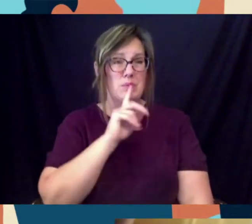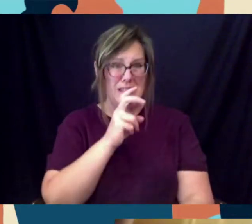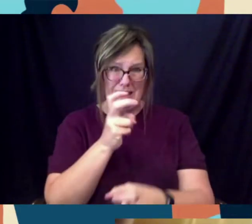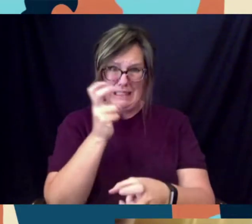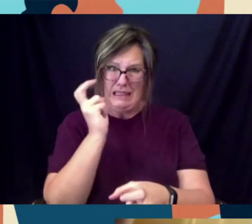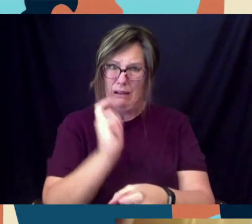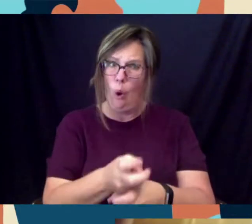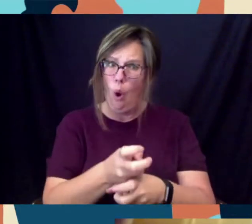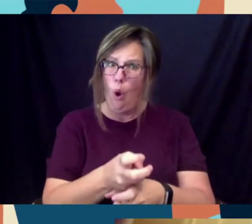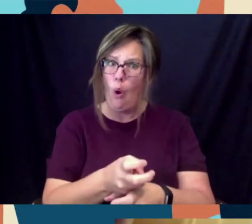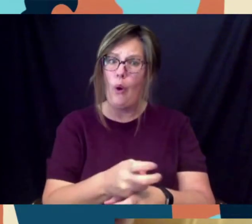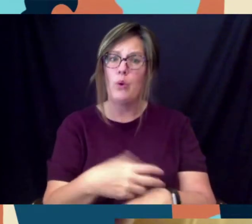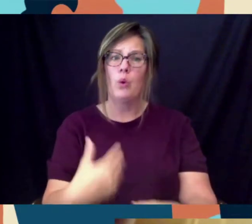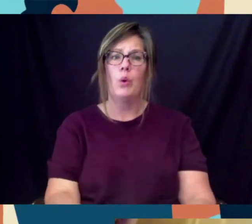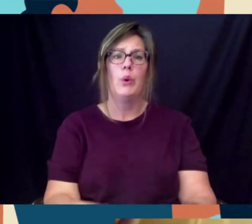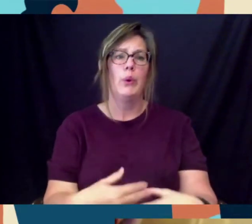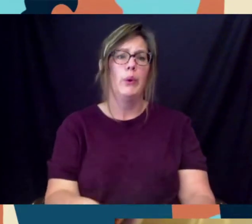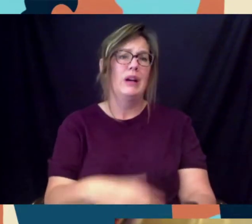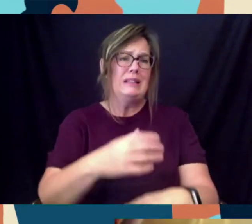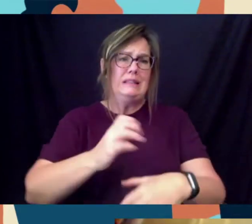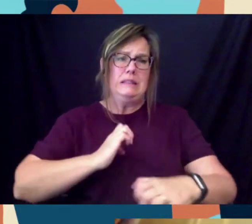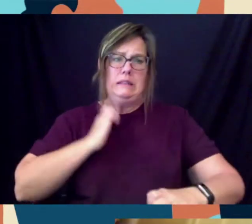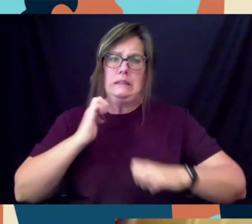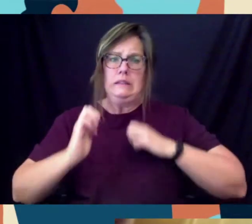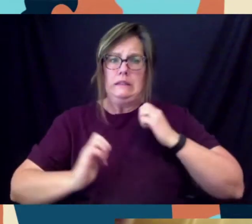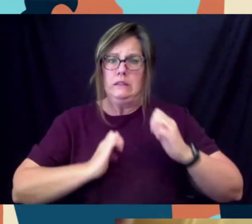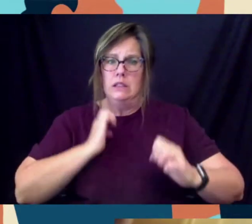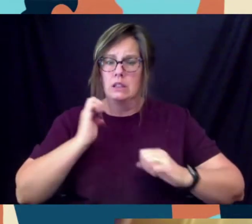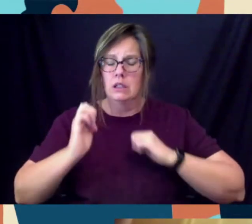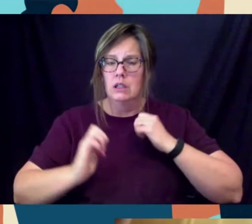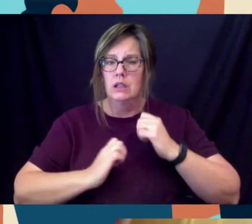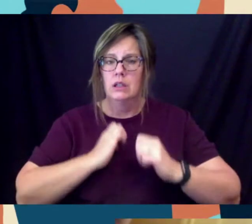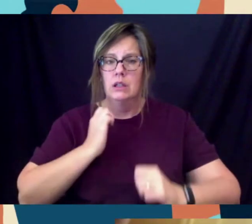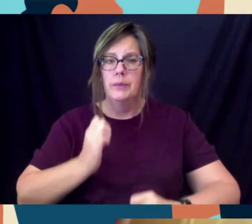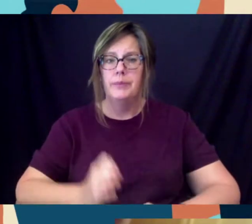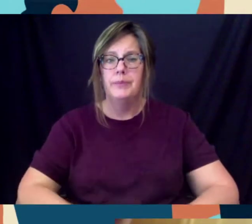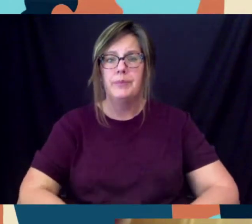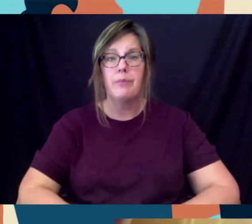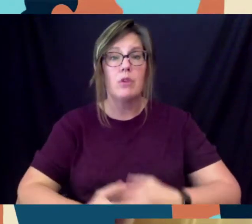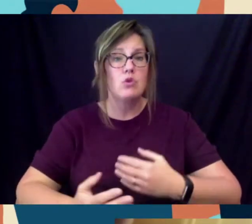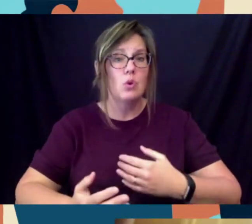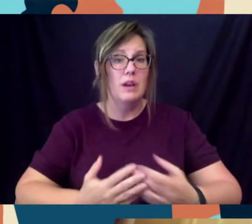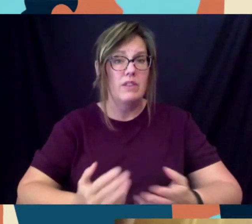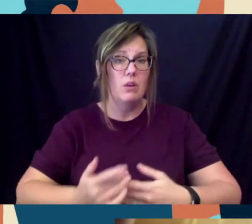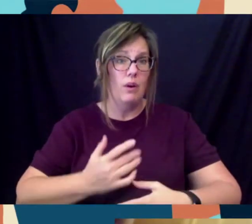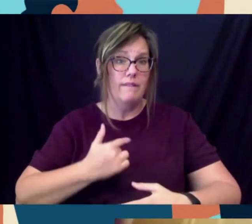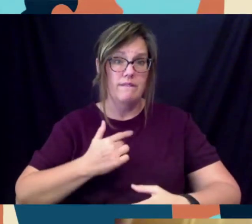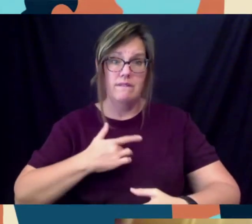such an emotional time for me and even though i didn't quite feel accepted by my family and i